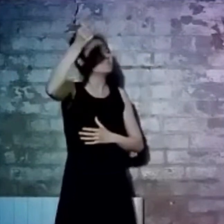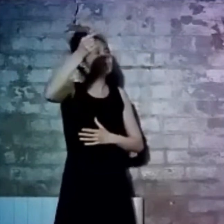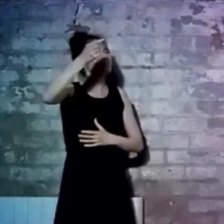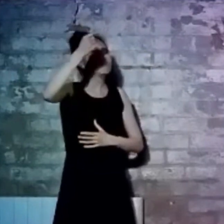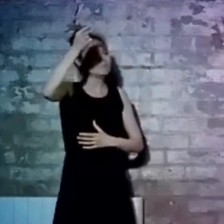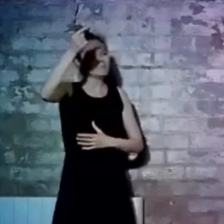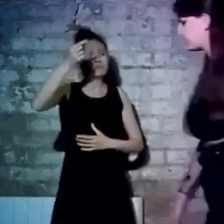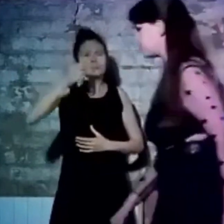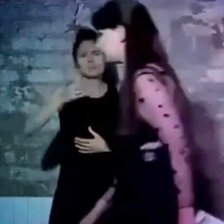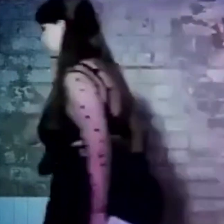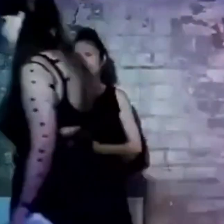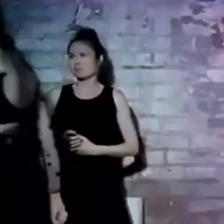FOOT STEPS